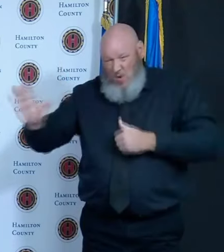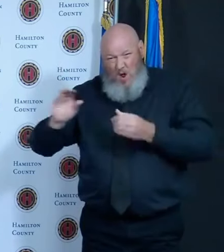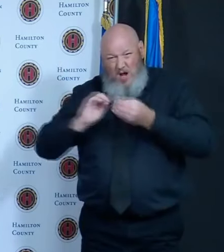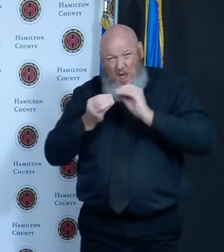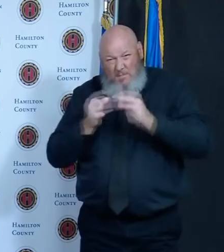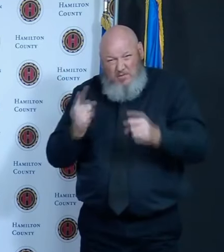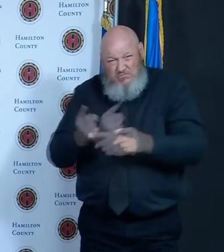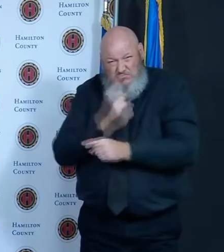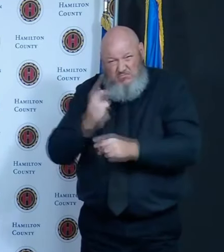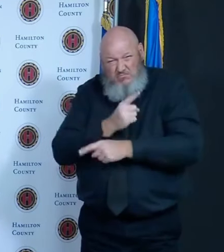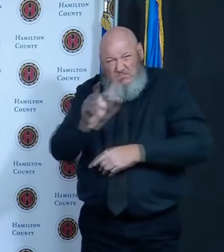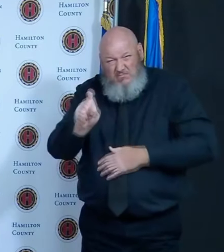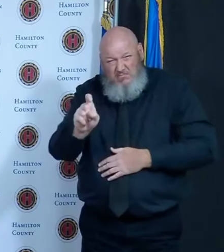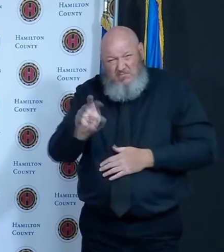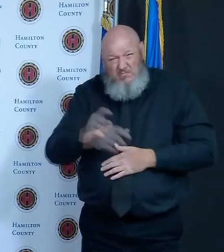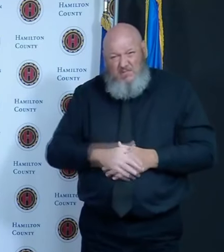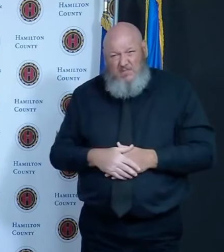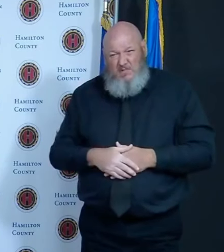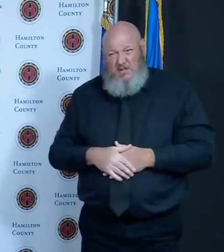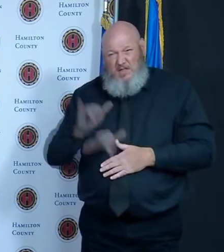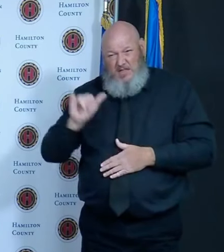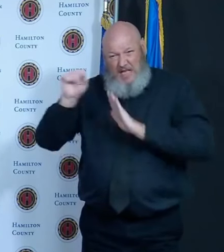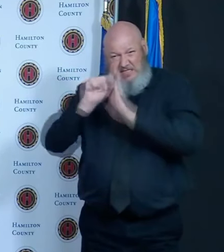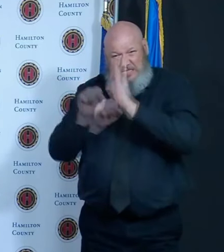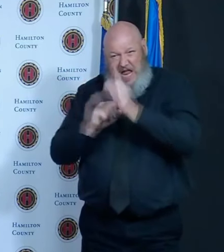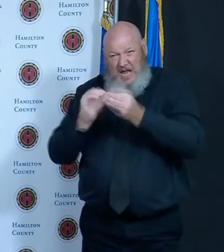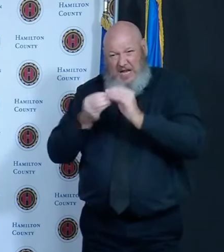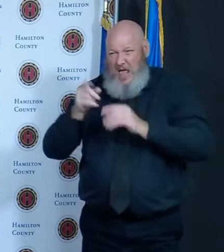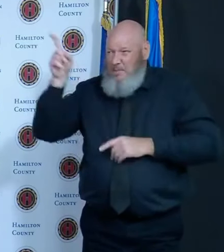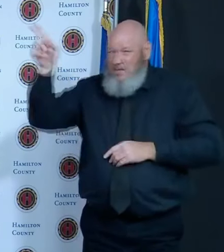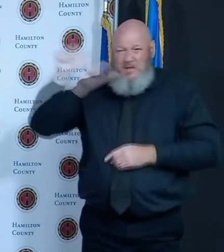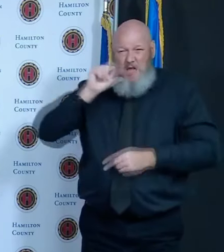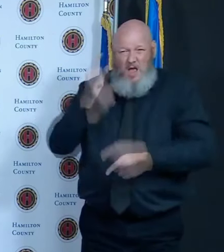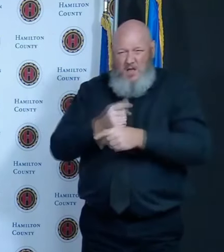the information instead of seven days ago